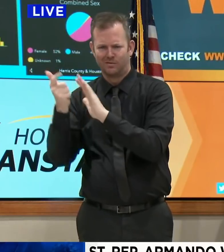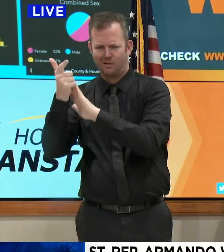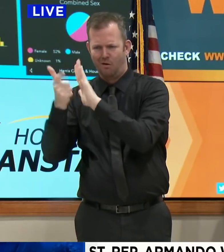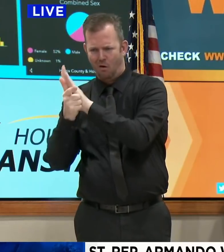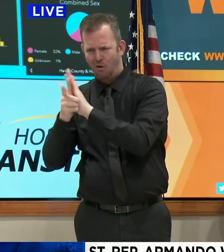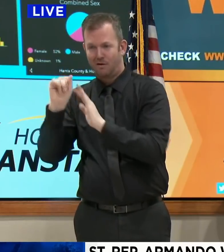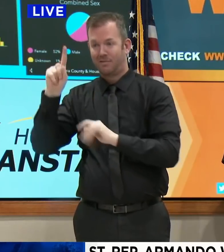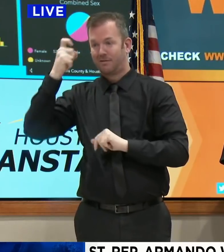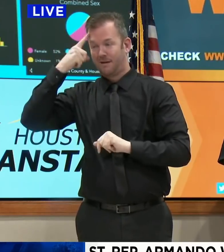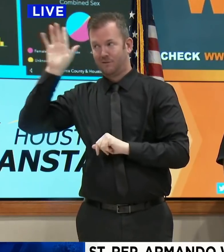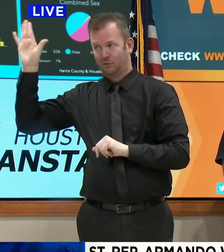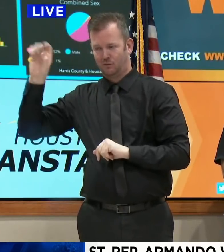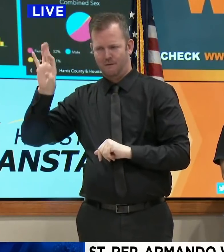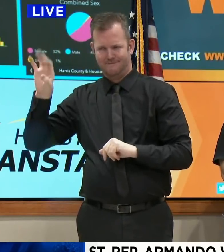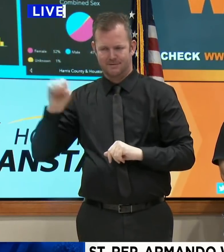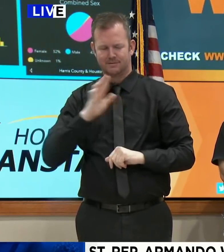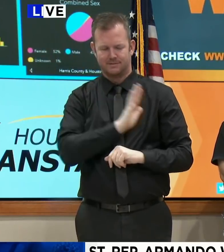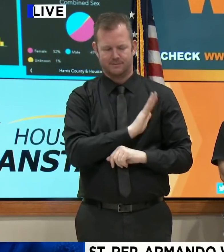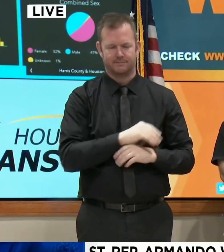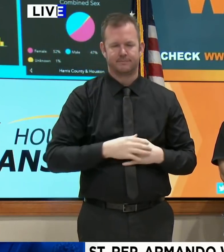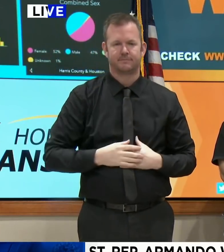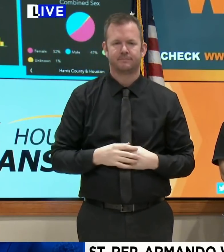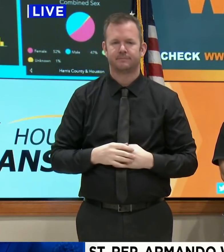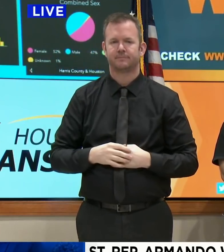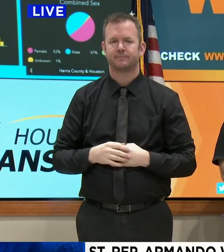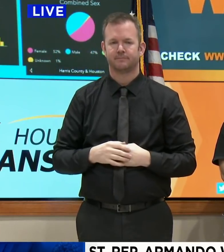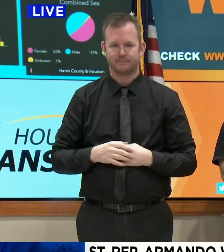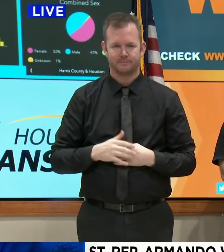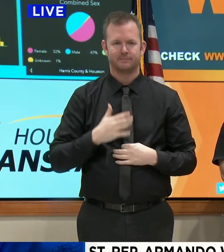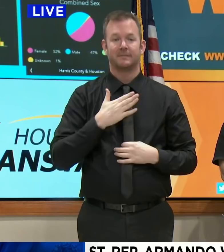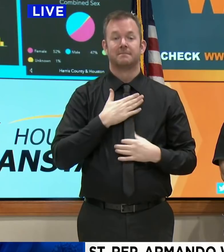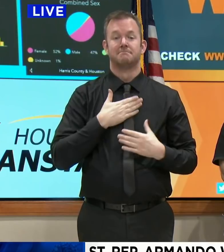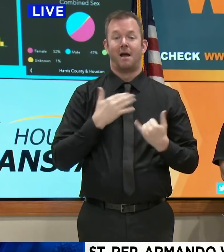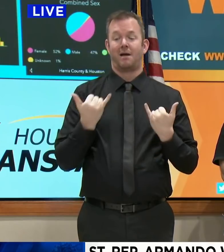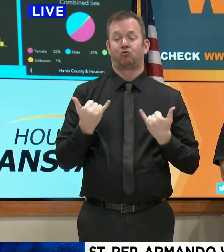practice is actually has nothing to do with. nothing to do with. I do a lot of family work so I do a lot of family work so it’s not there’s no conflict